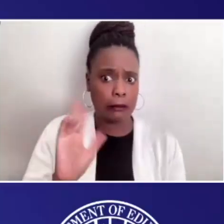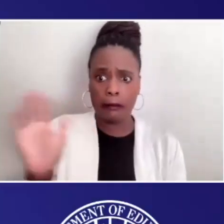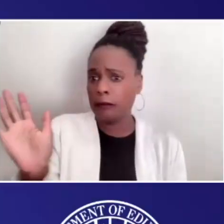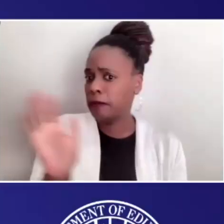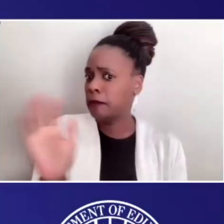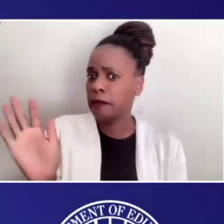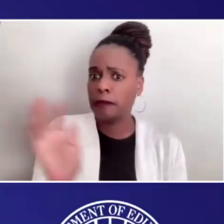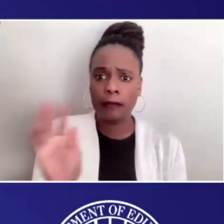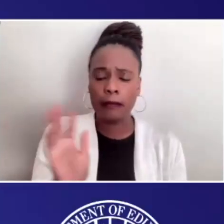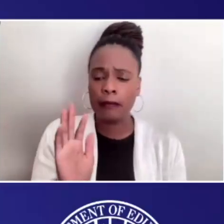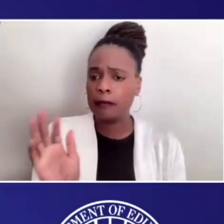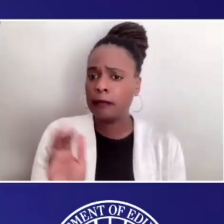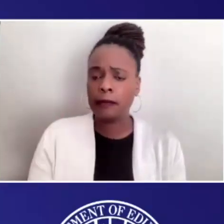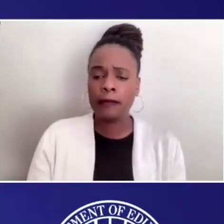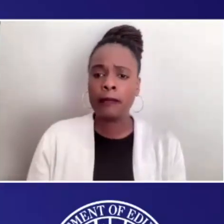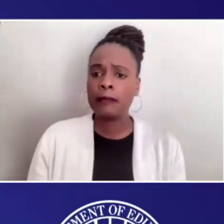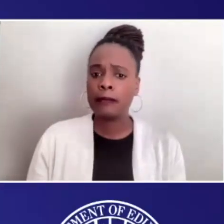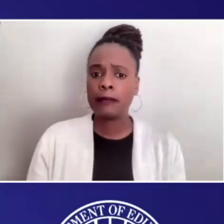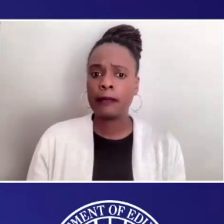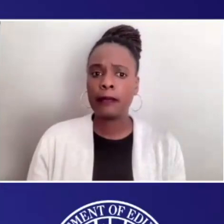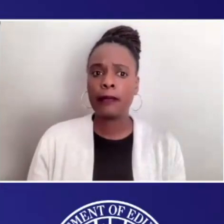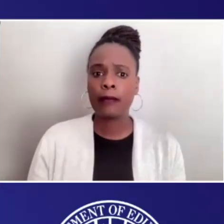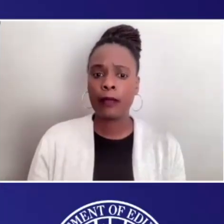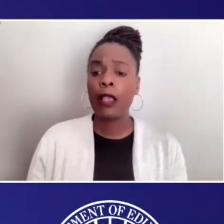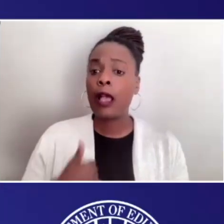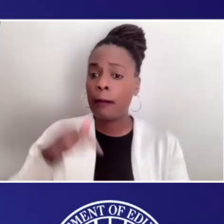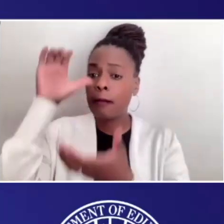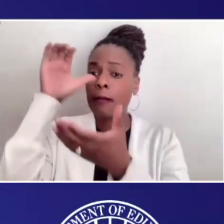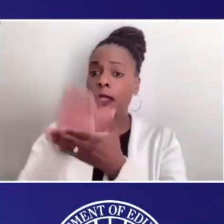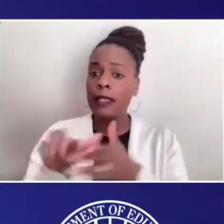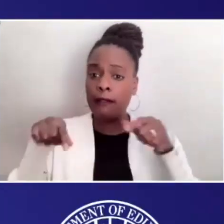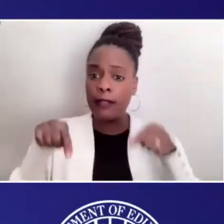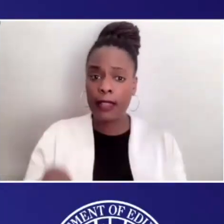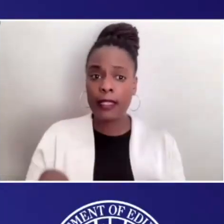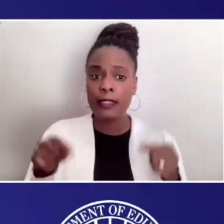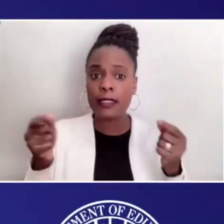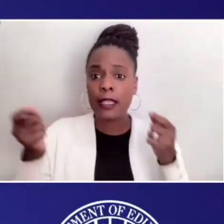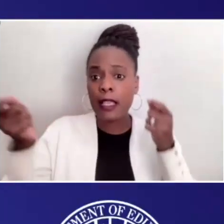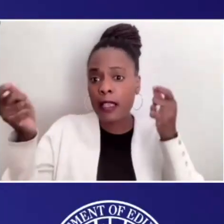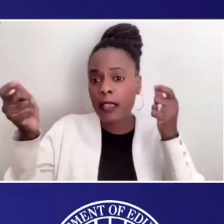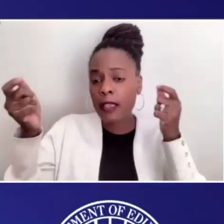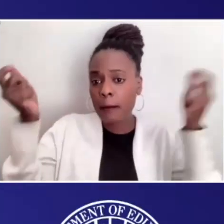And I do believe that this administration, we are, we are negotiating in good faith.